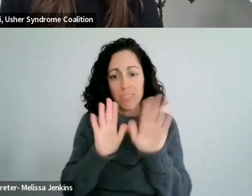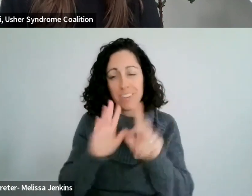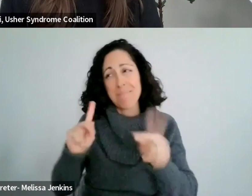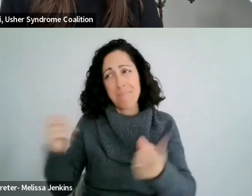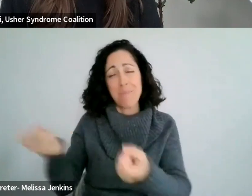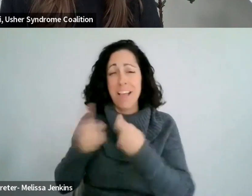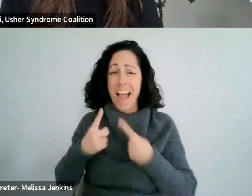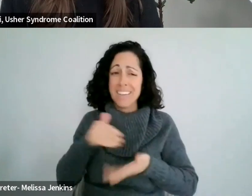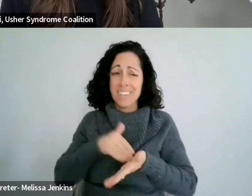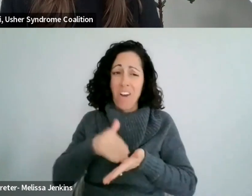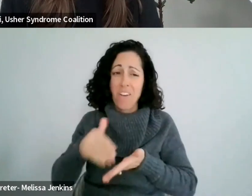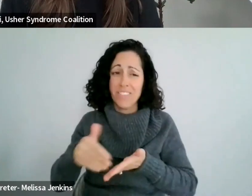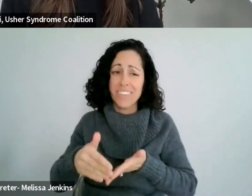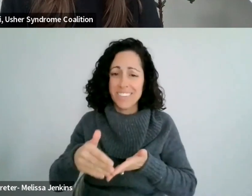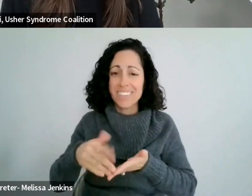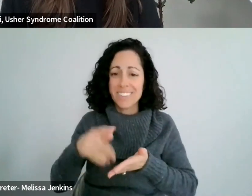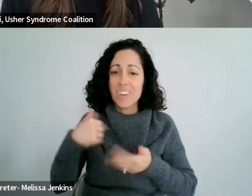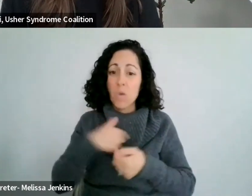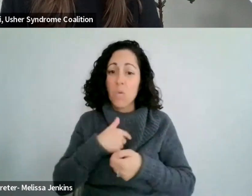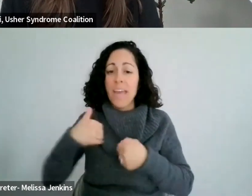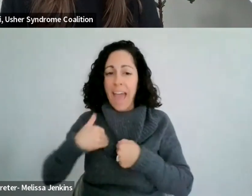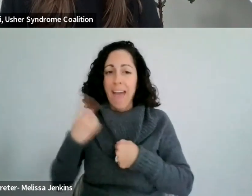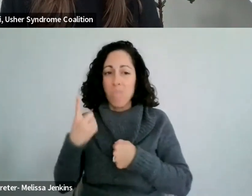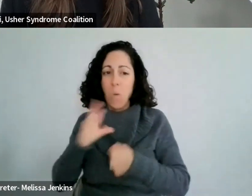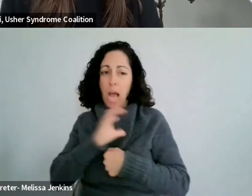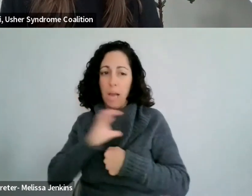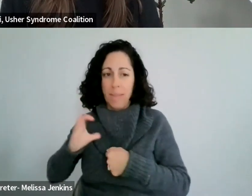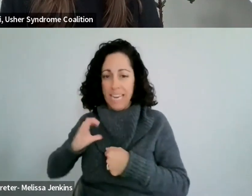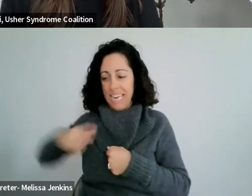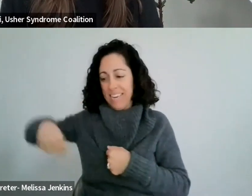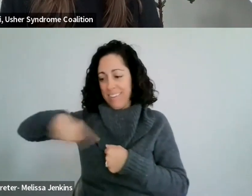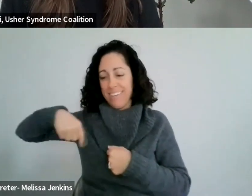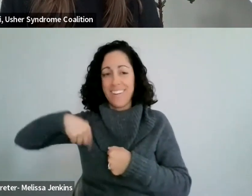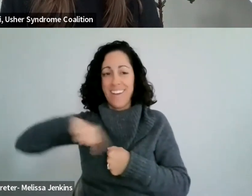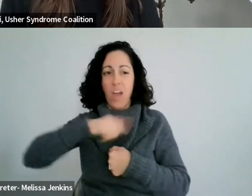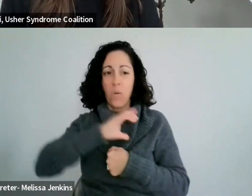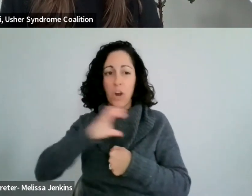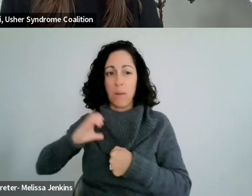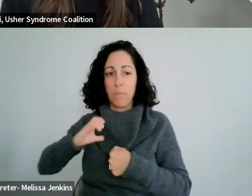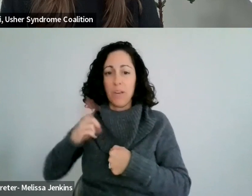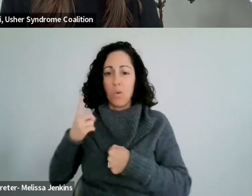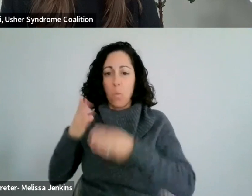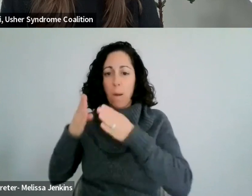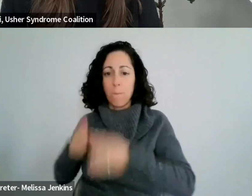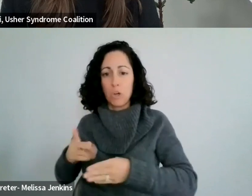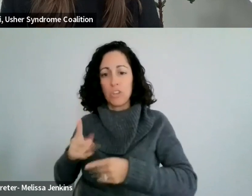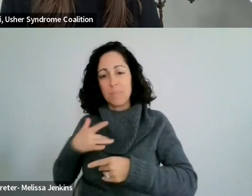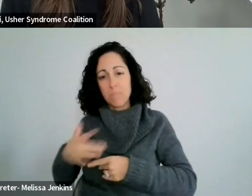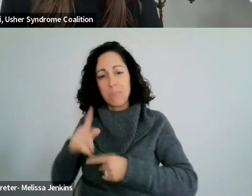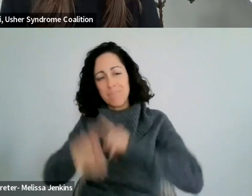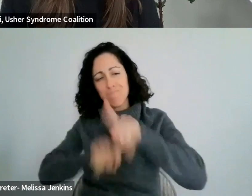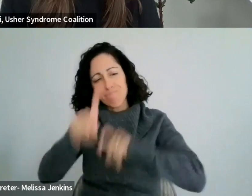do have an in-house committee and one of our in-house committee members really does ask about the ear as well.